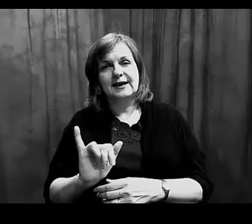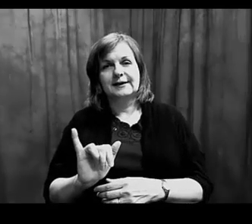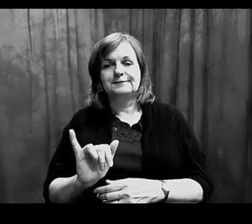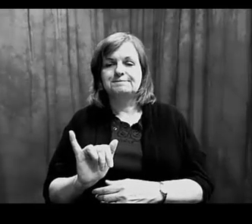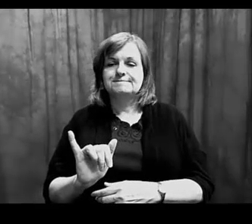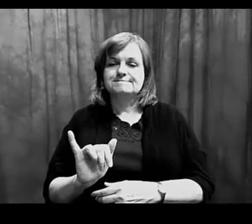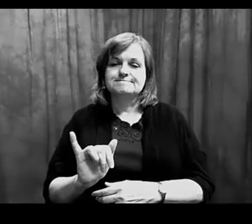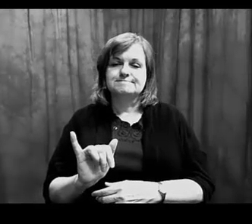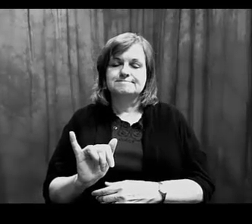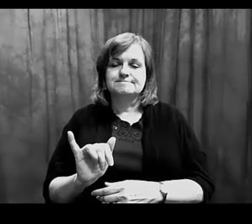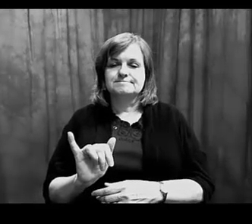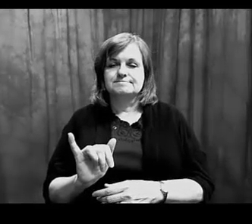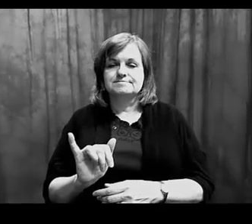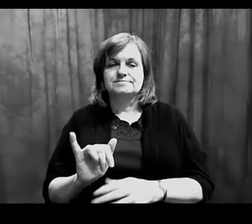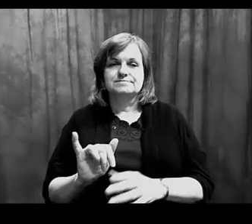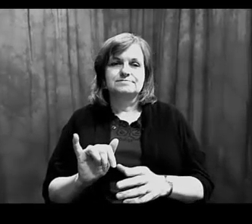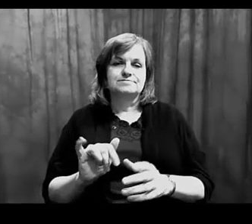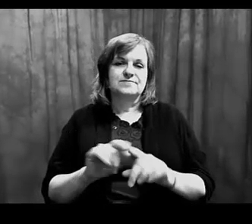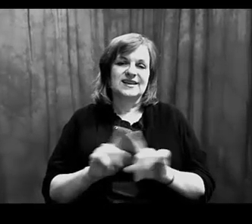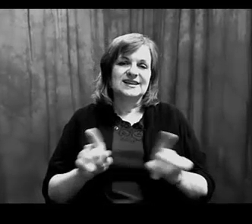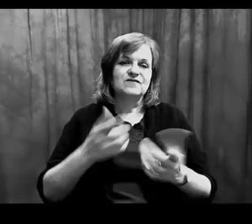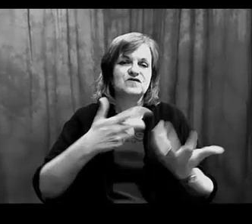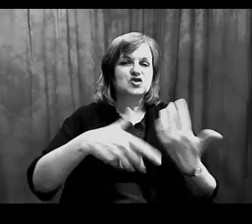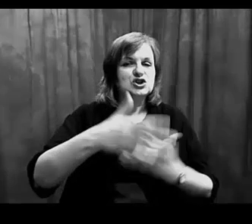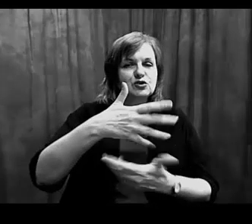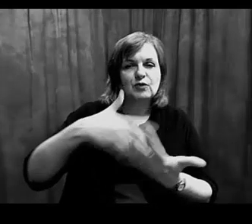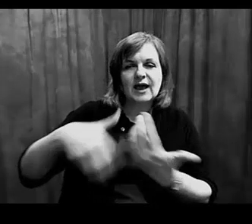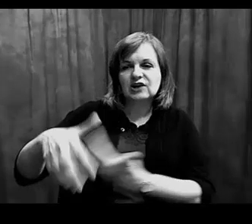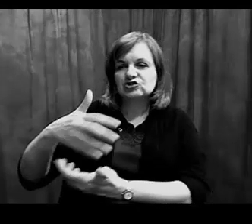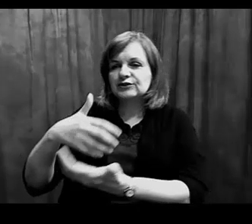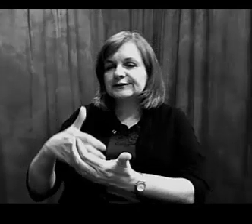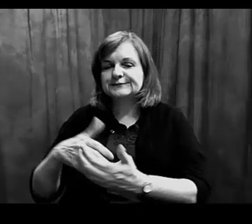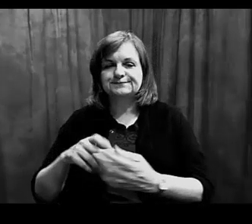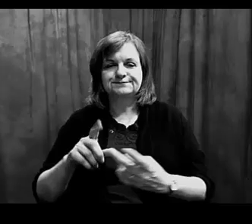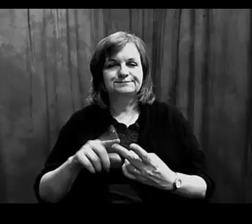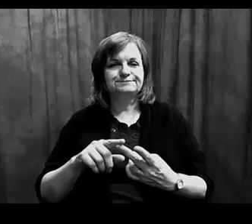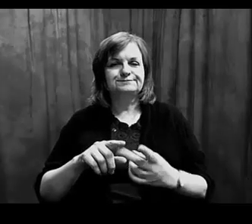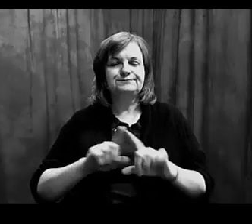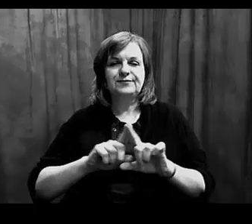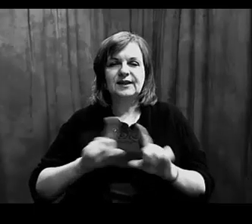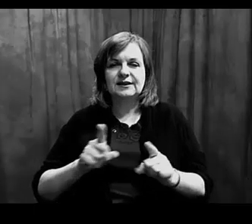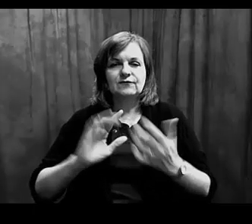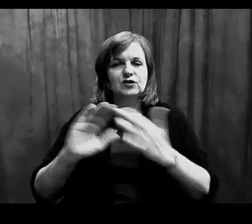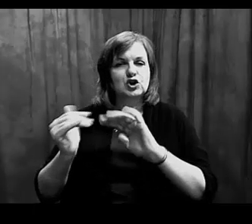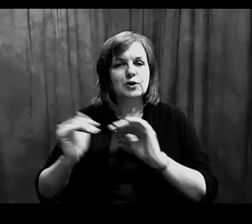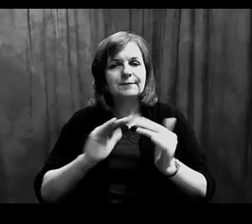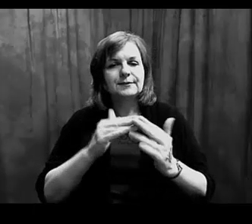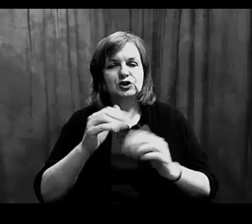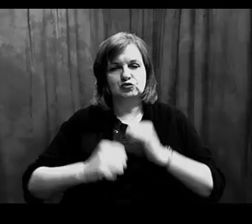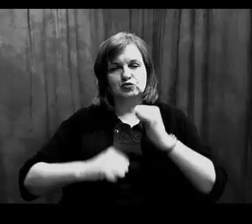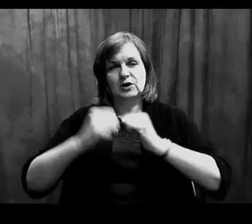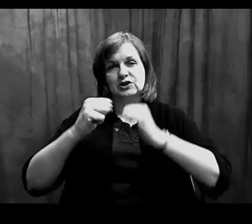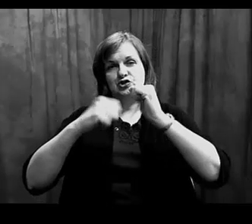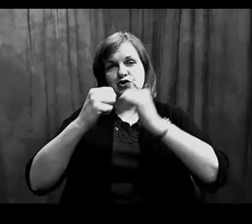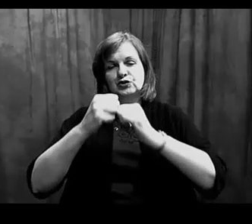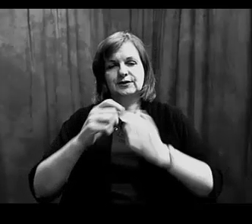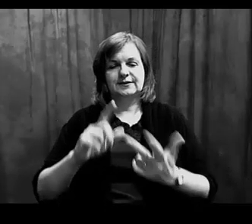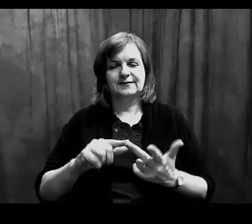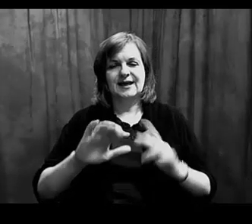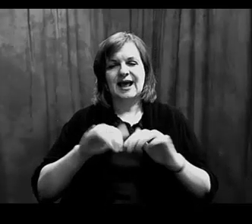to start looking at how distant organisms are very similar to today's organisms so when